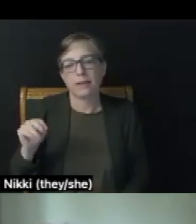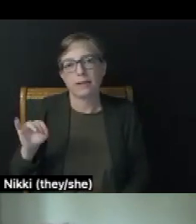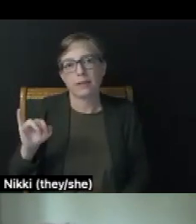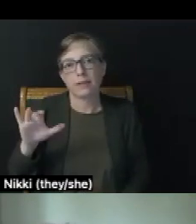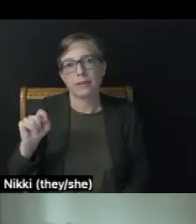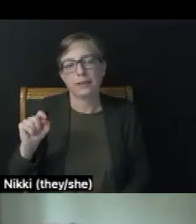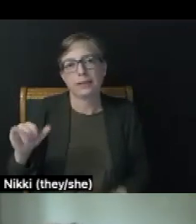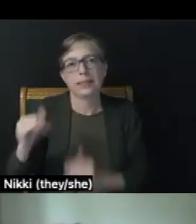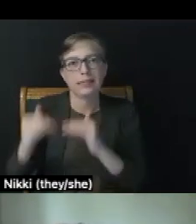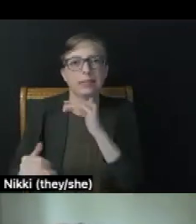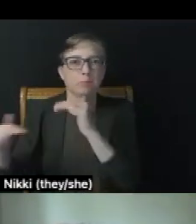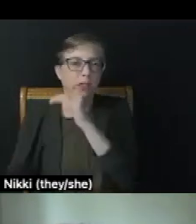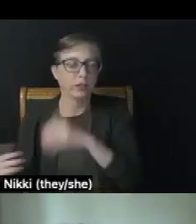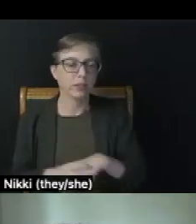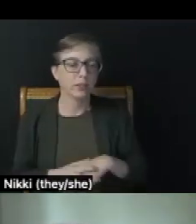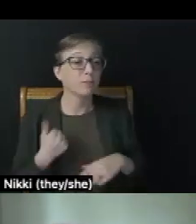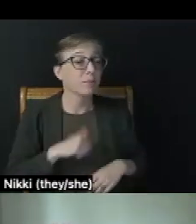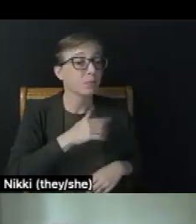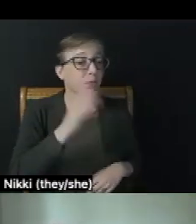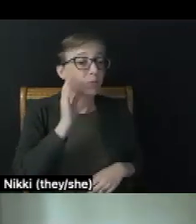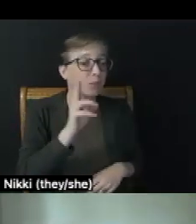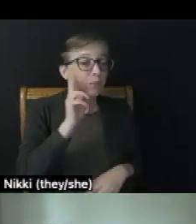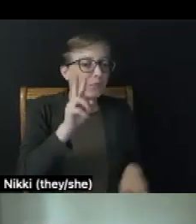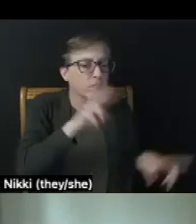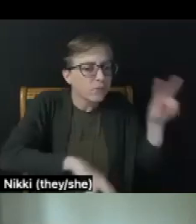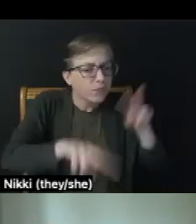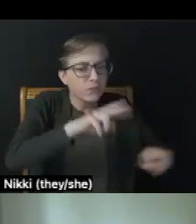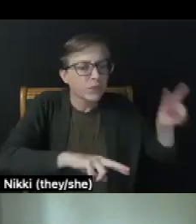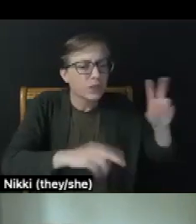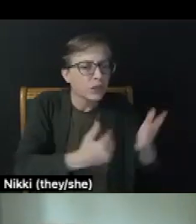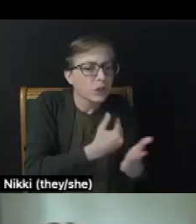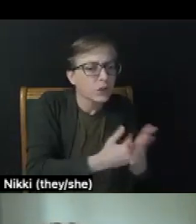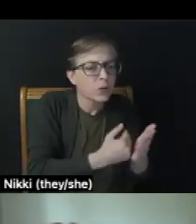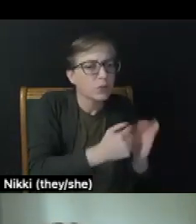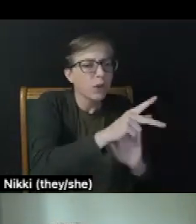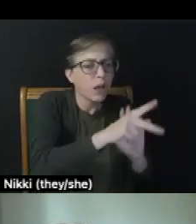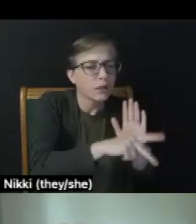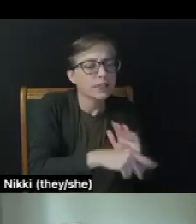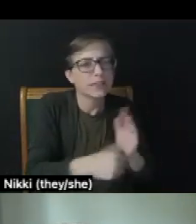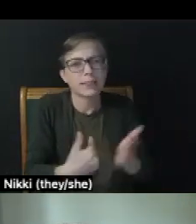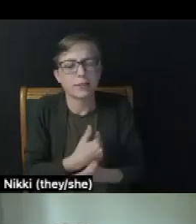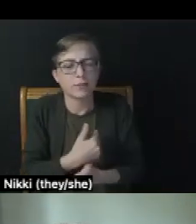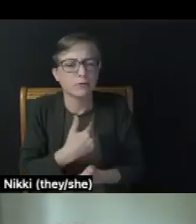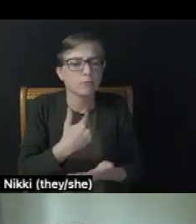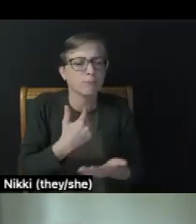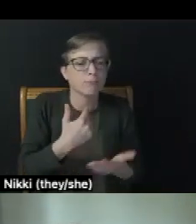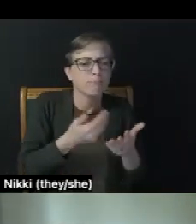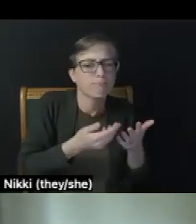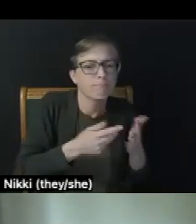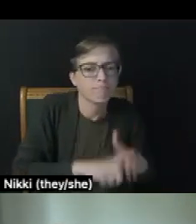We'll develop new policy and systems change initiatives. And lastly, we'll provide active dissemination of